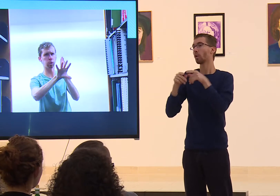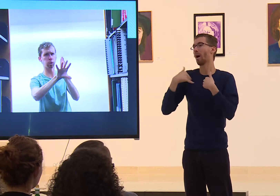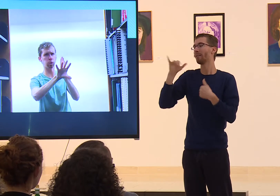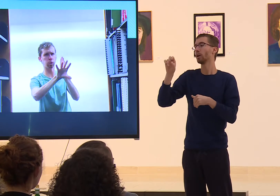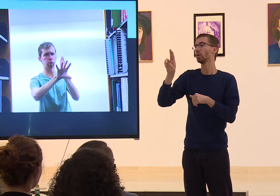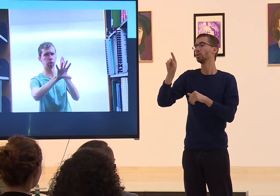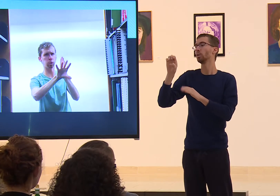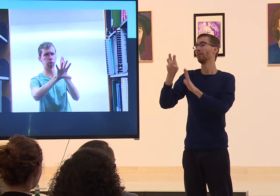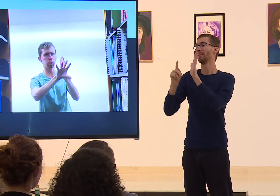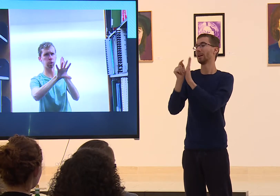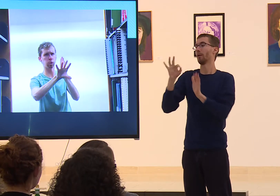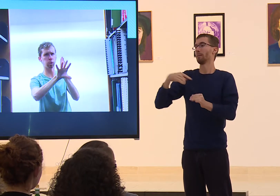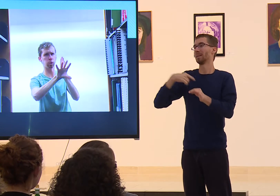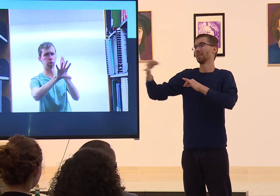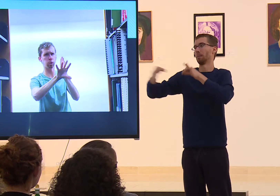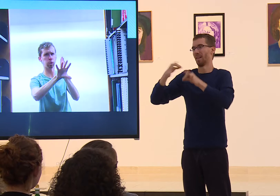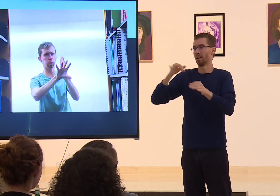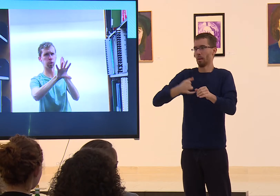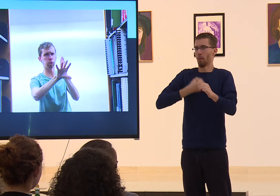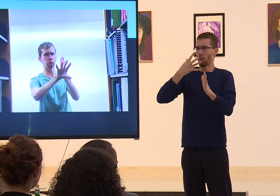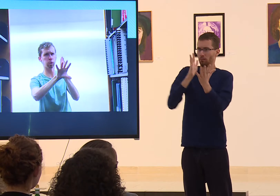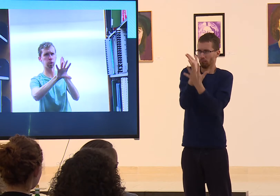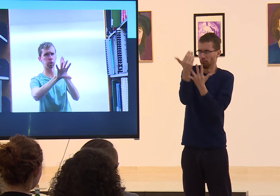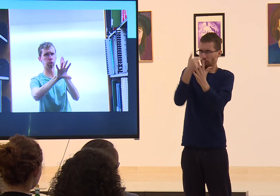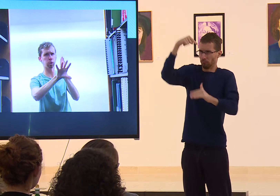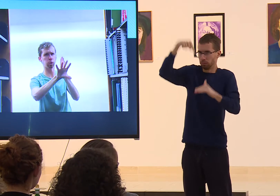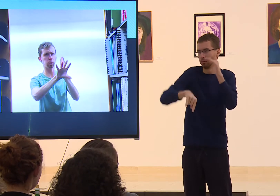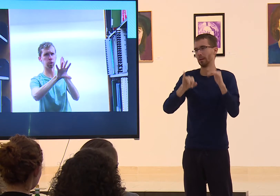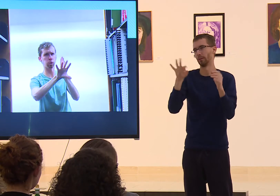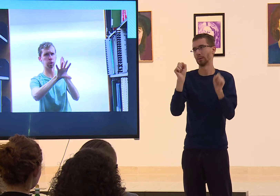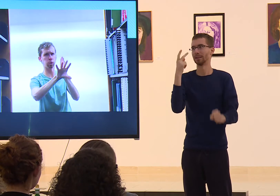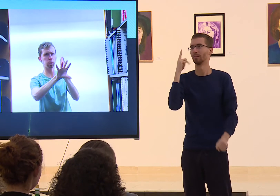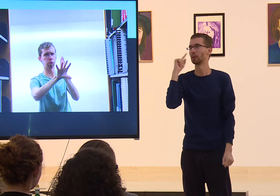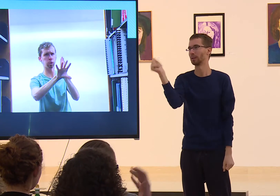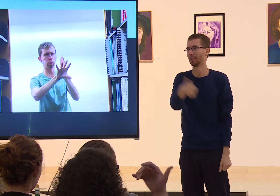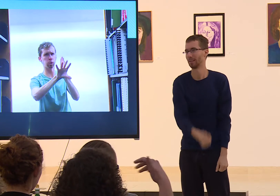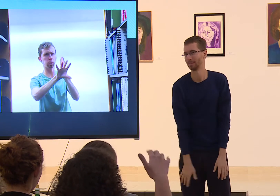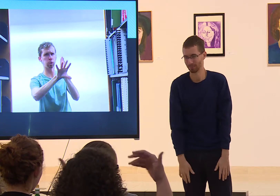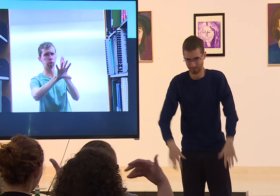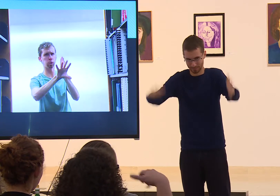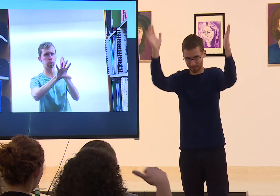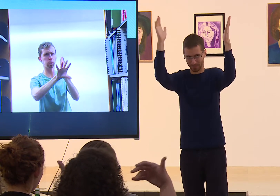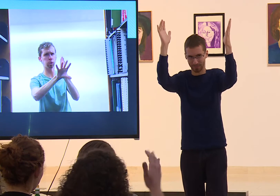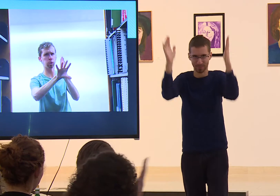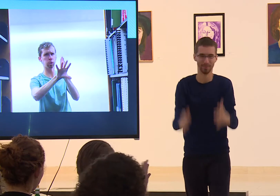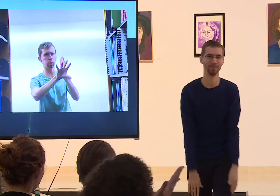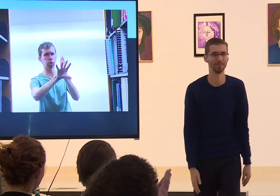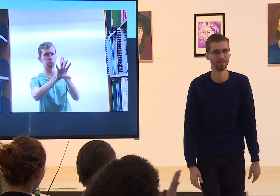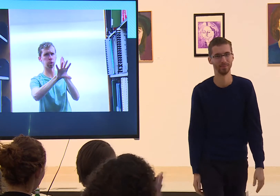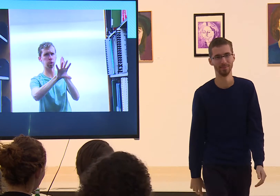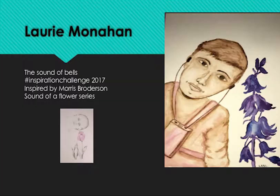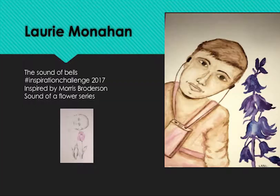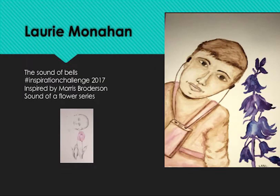where things that are cherished and are sacred are being saved. So this is one of the things that I've done.